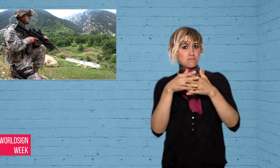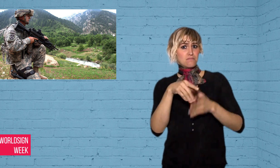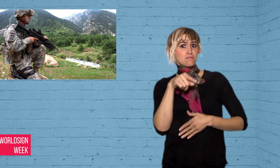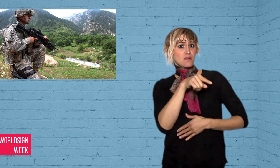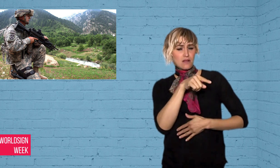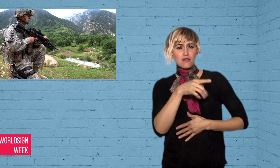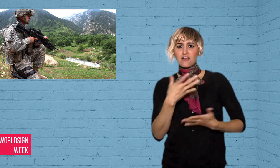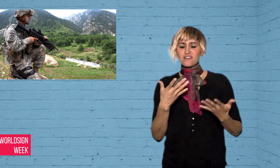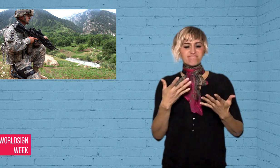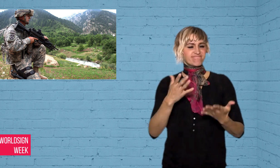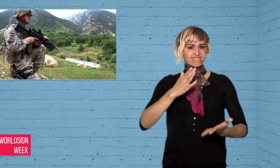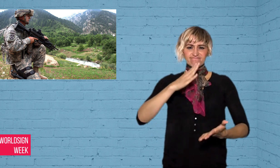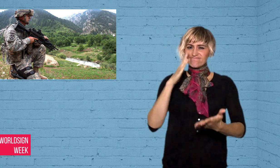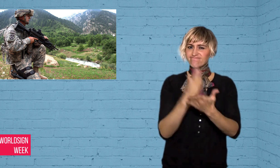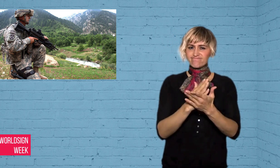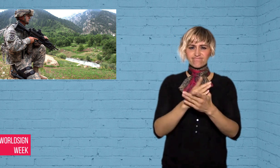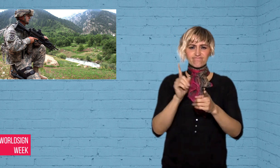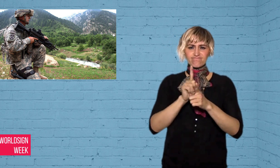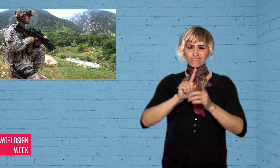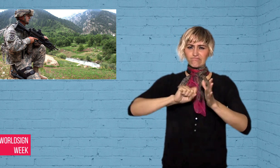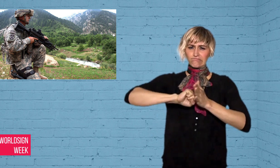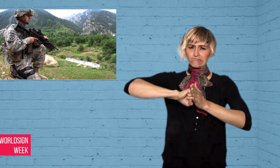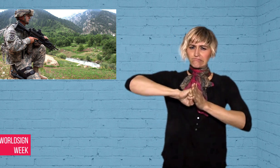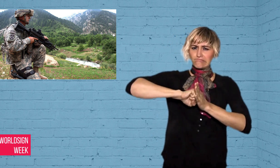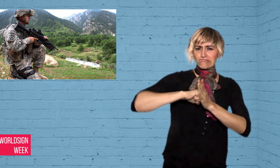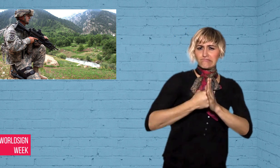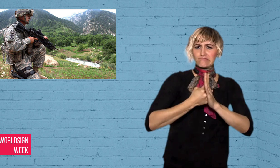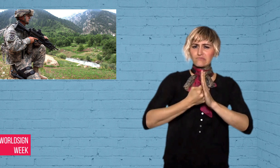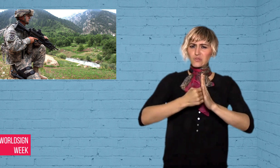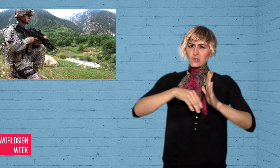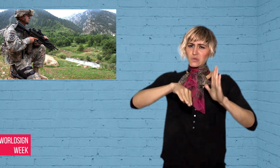and more guarded.